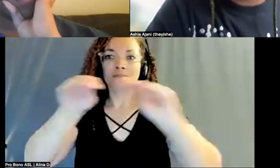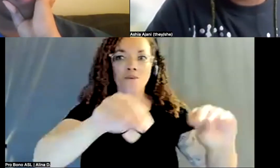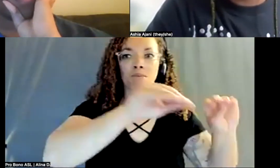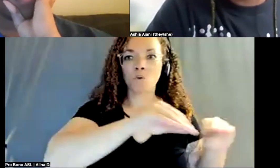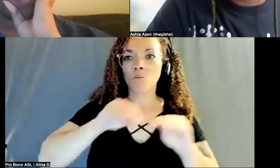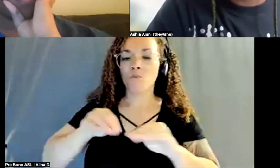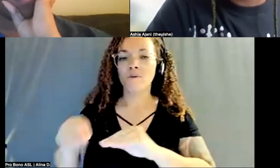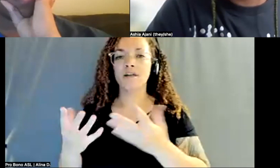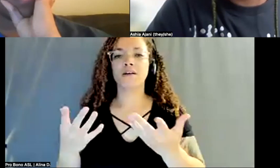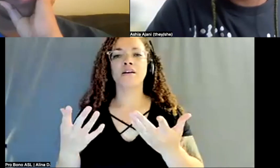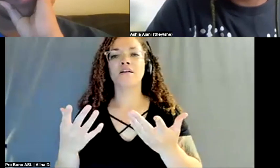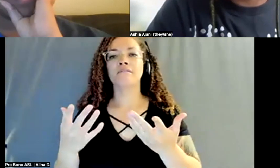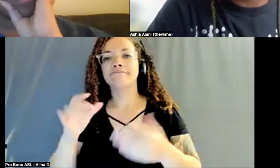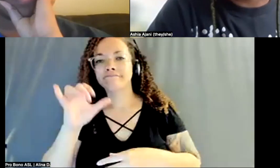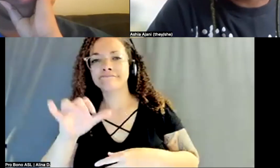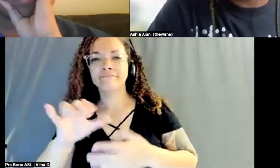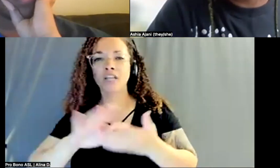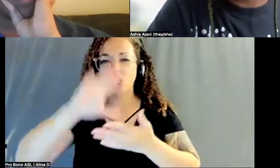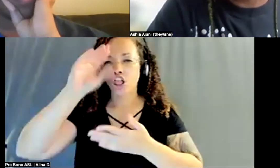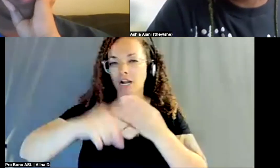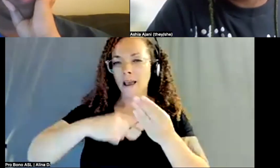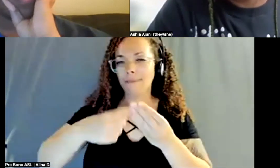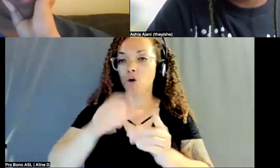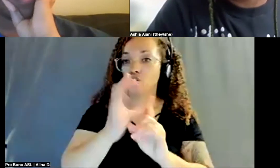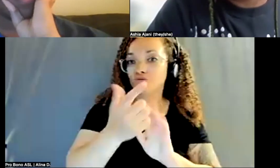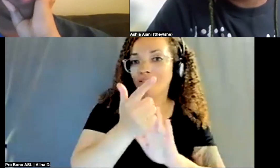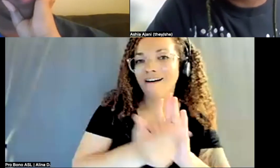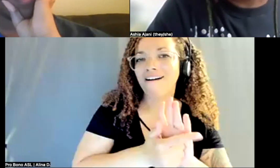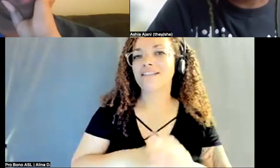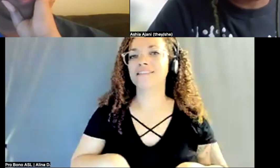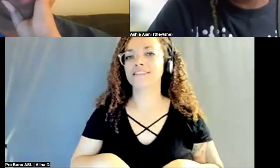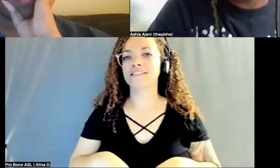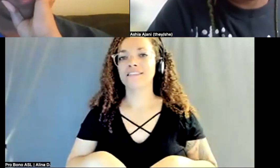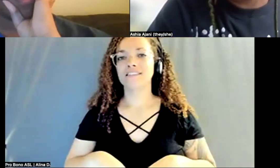but also what were like some ways of like resilience and ability gained through that